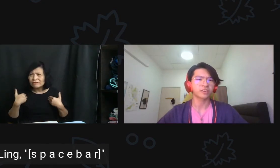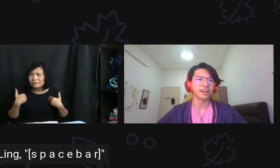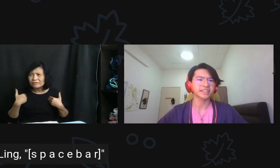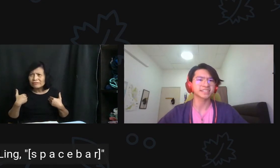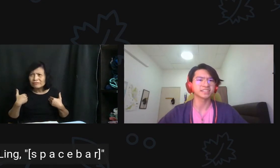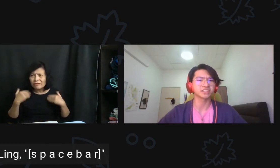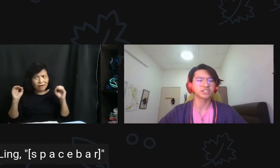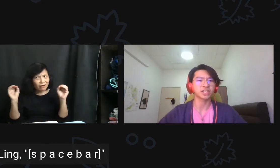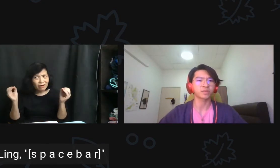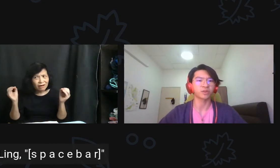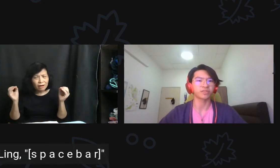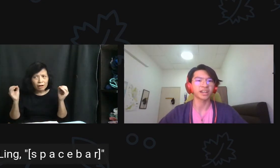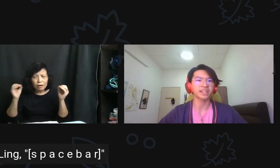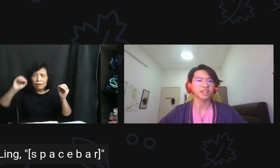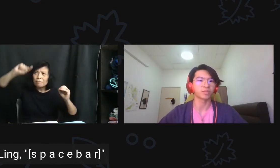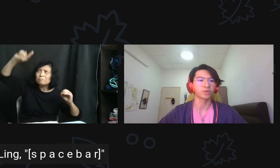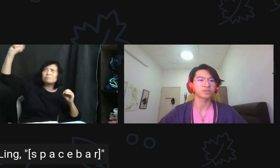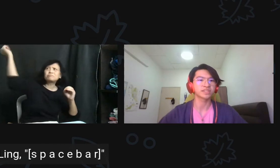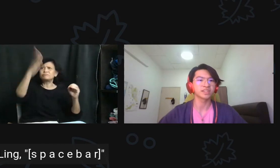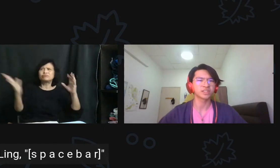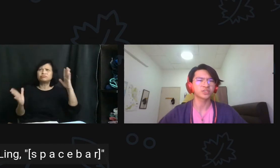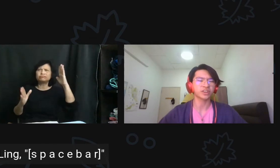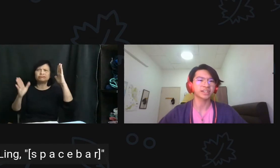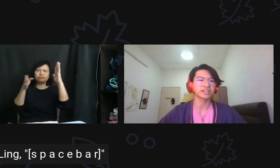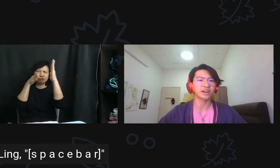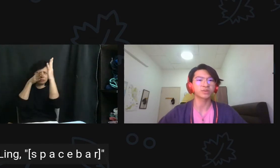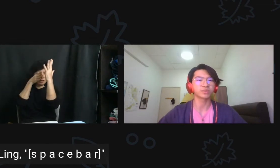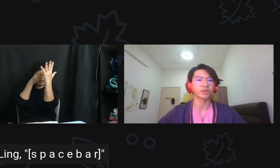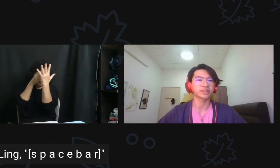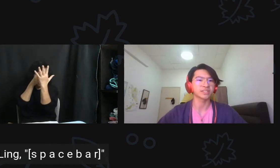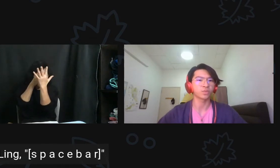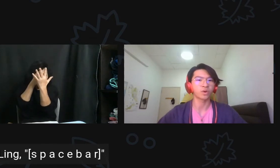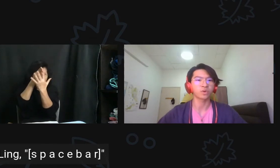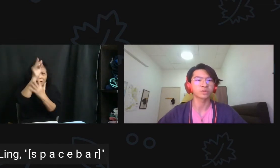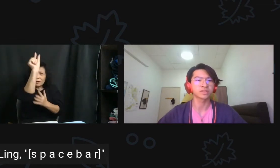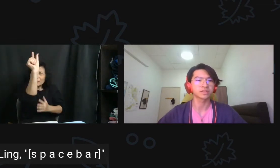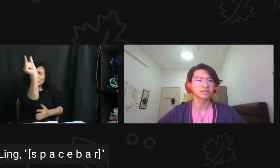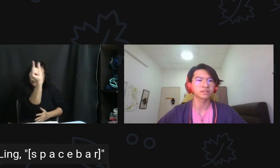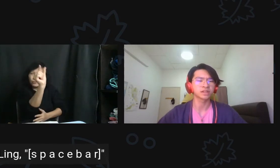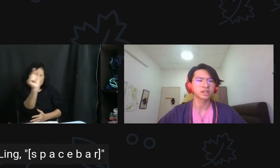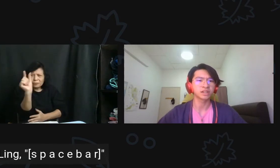Cracks in the shape of lightning bolts strike down upon these walls.